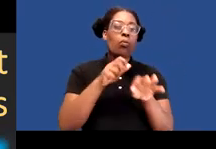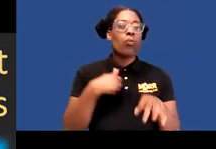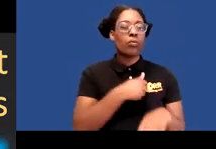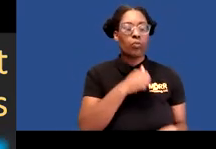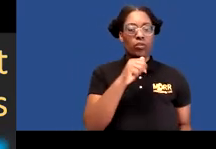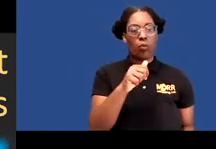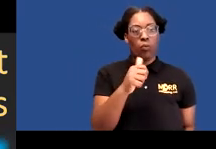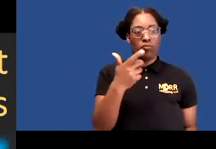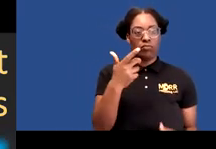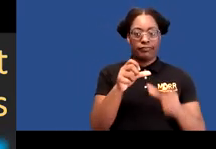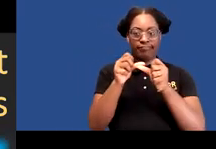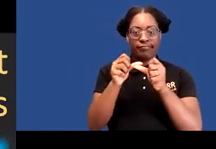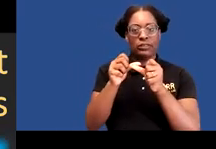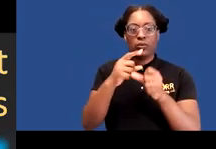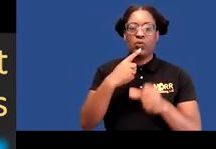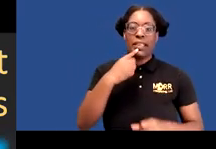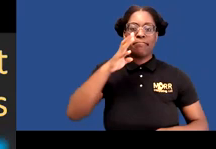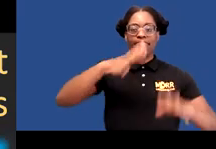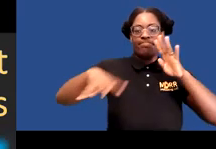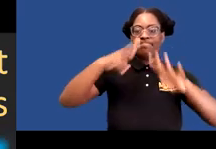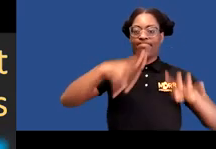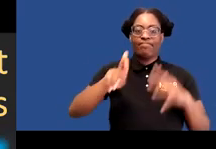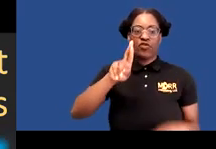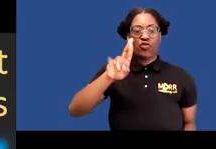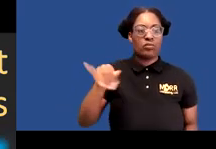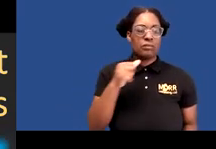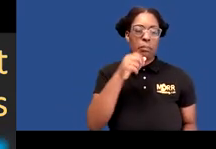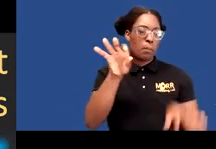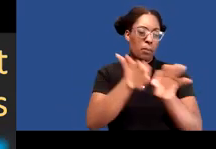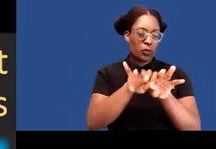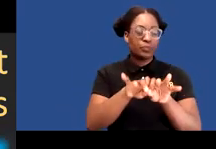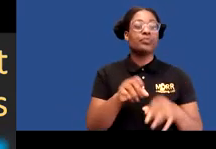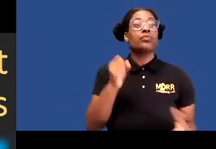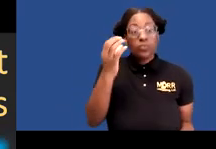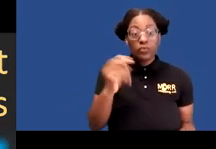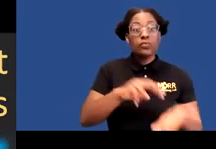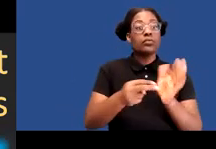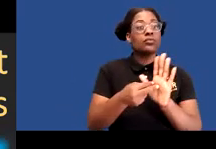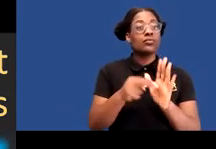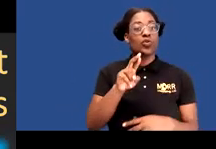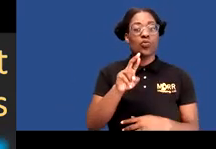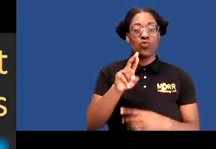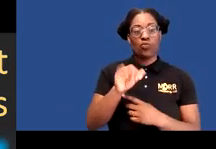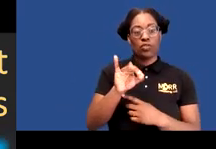So one way to do that is to make racial literacy and racial justice a central part of your training curriculum